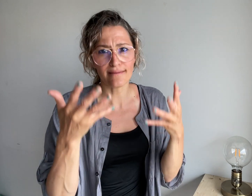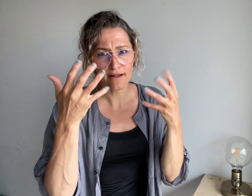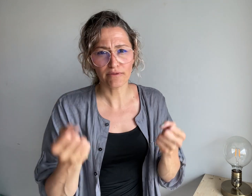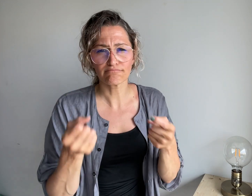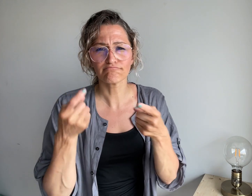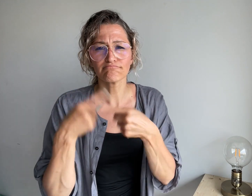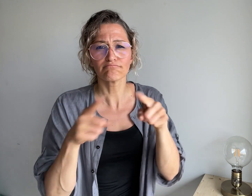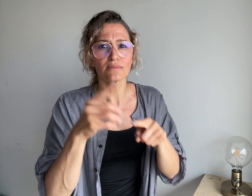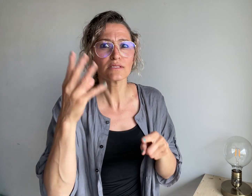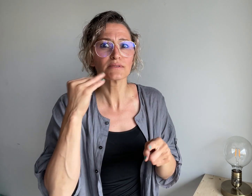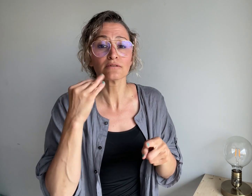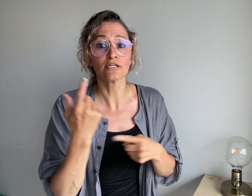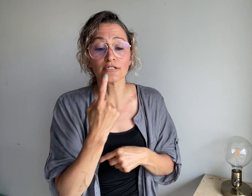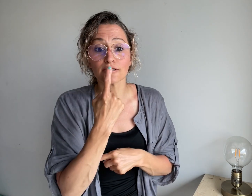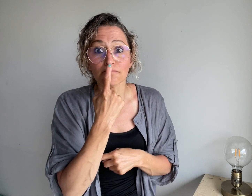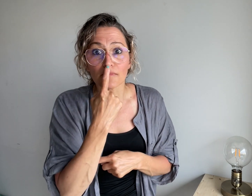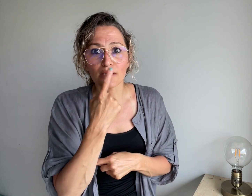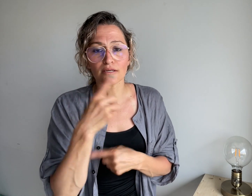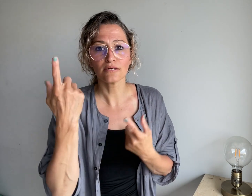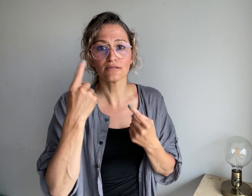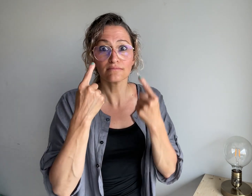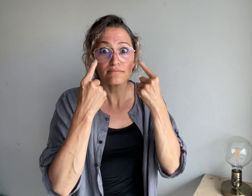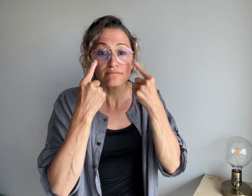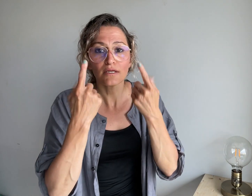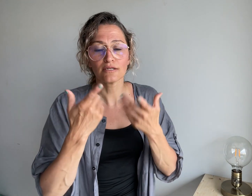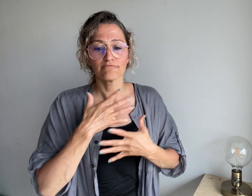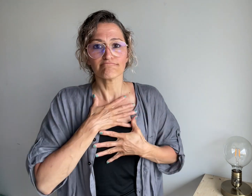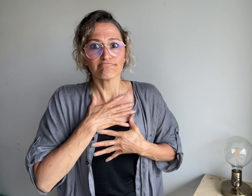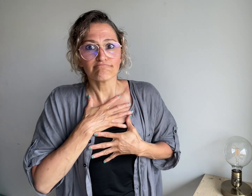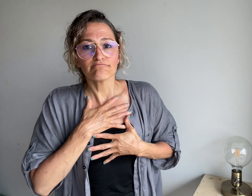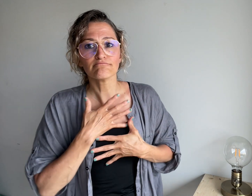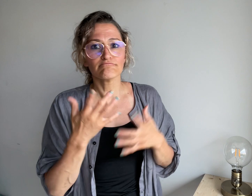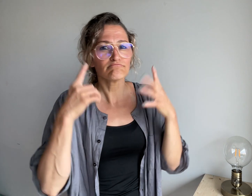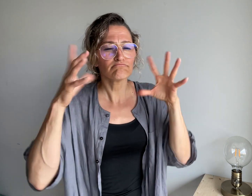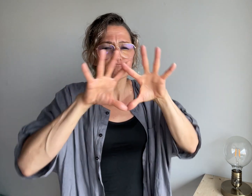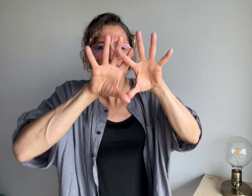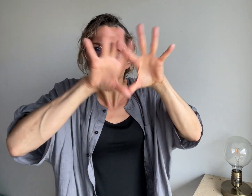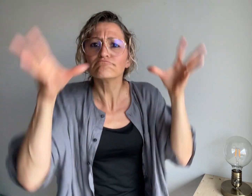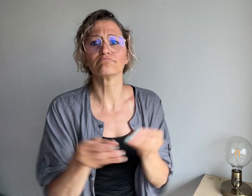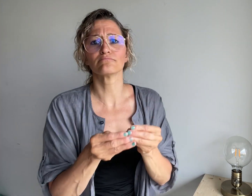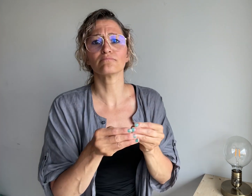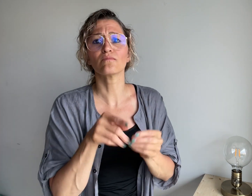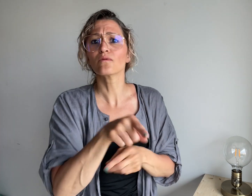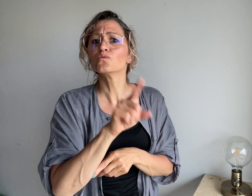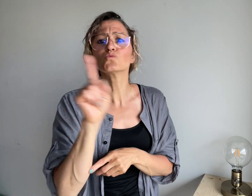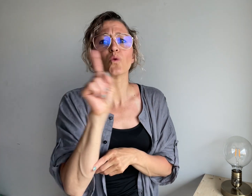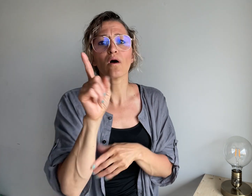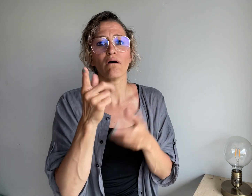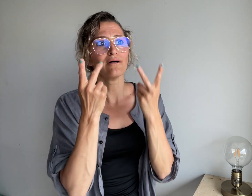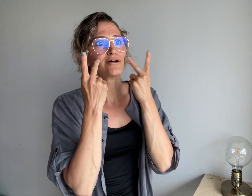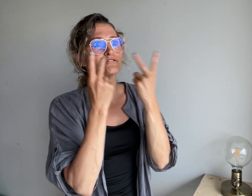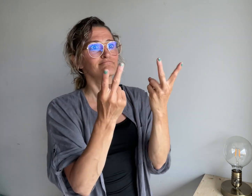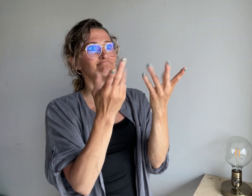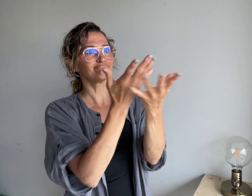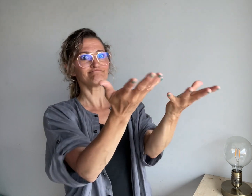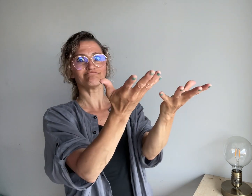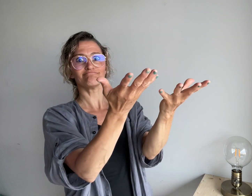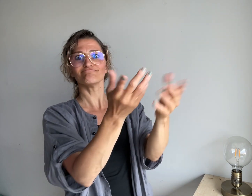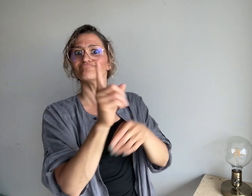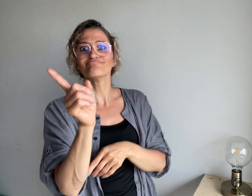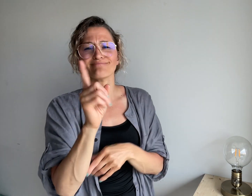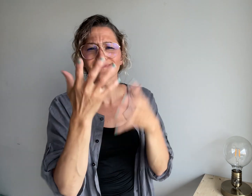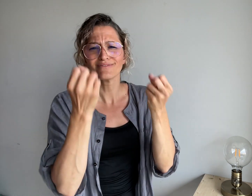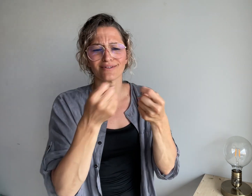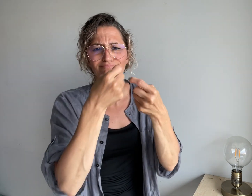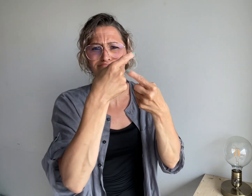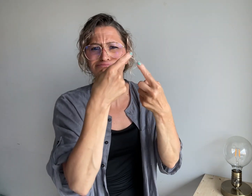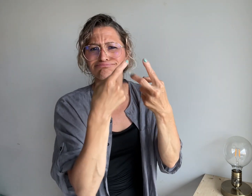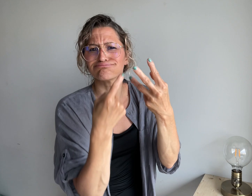experience. It’s not just what a place looks like. It’s also